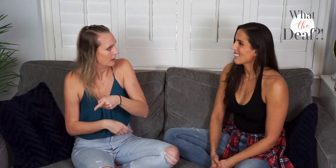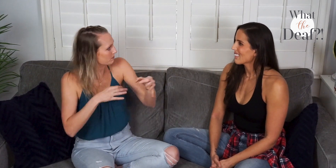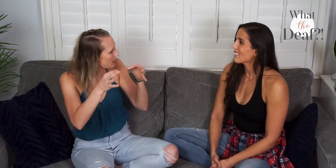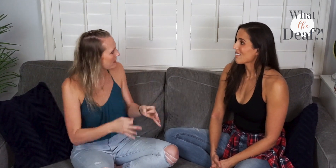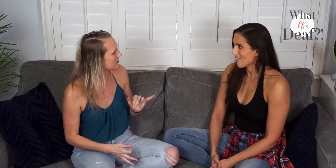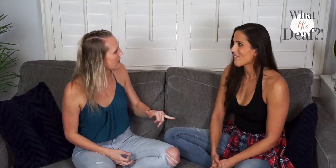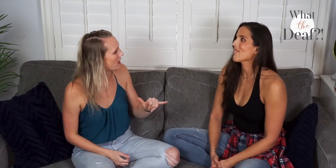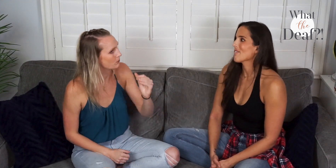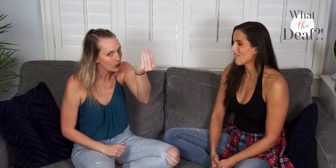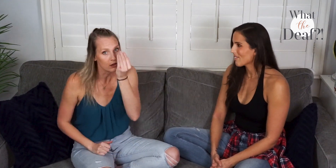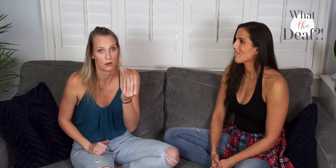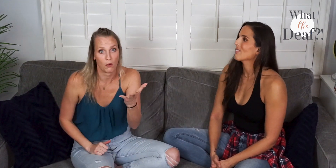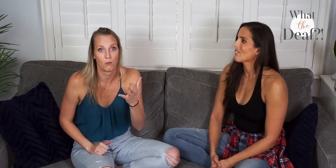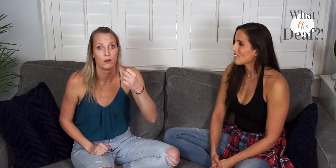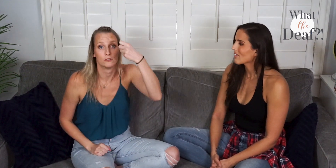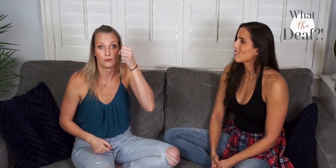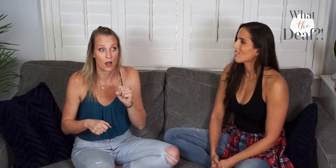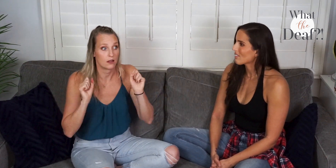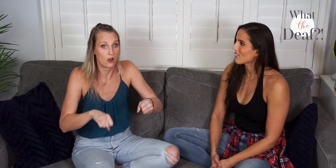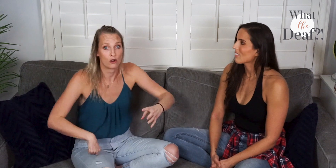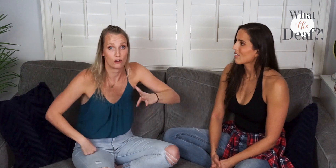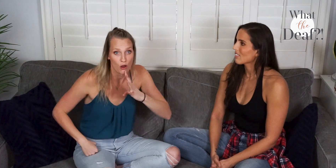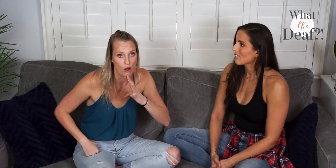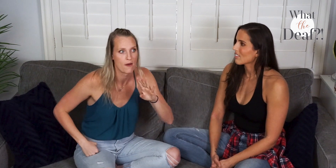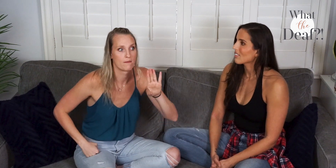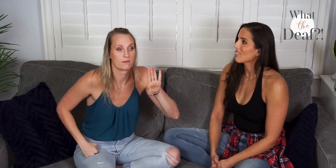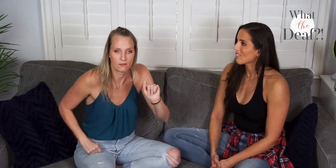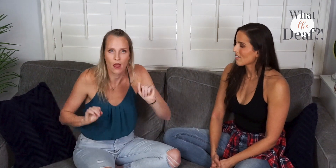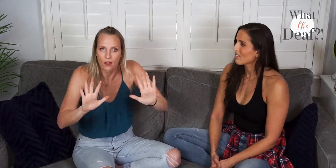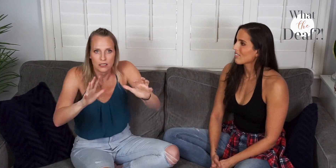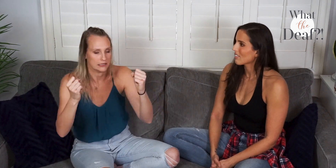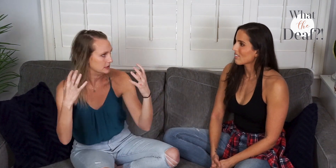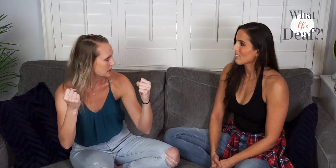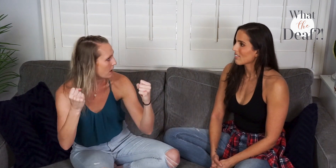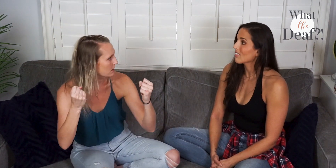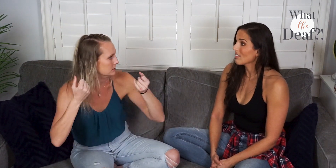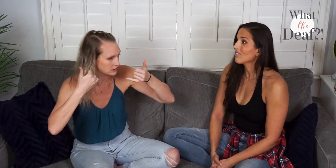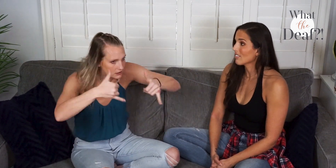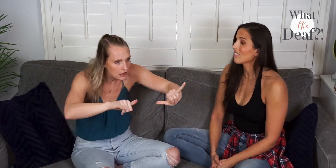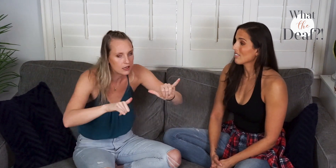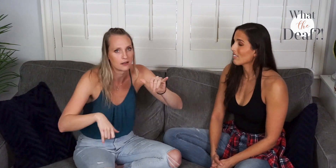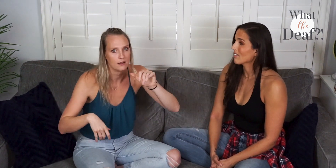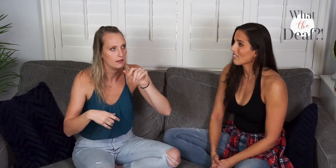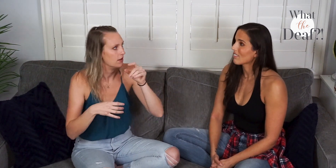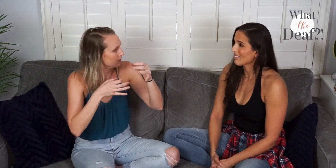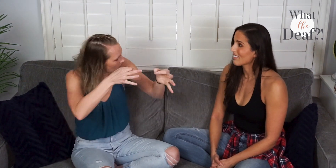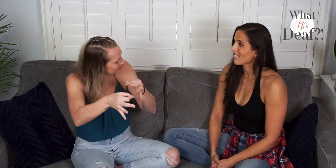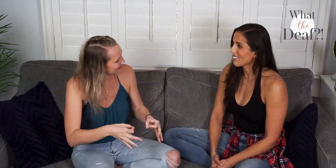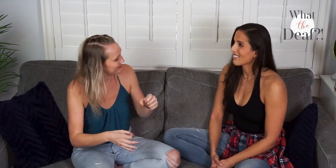he explained that to them. He told him, he said, "Hey, Sarah can talk, but still sign." You know? He explained that.